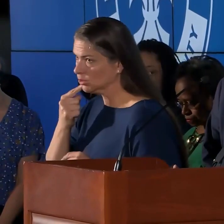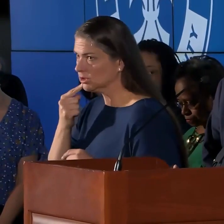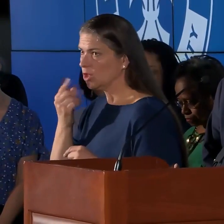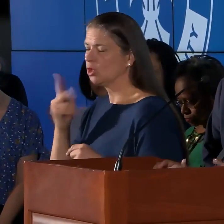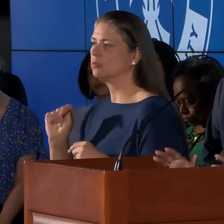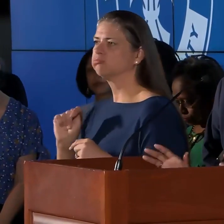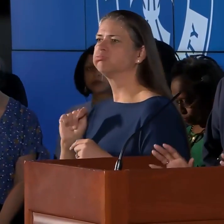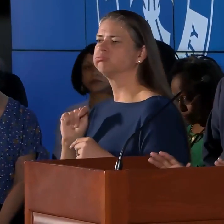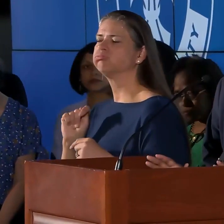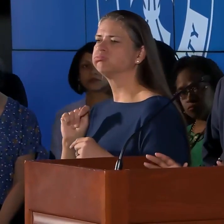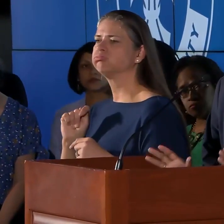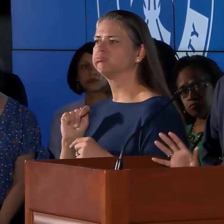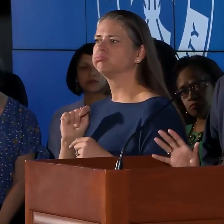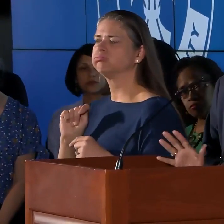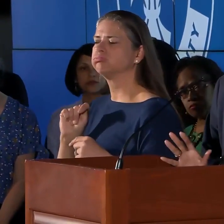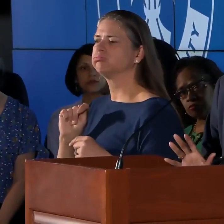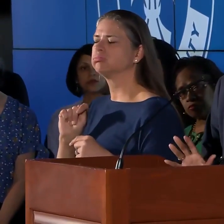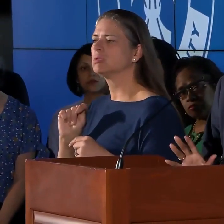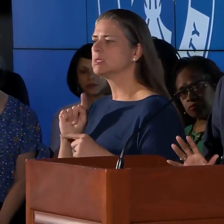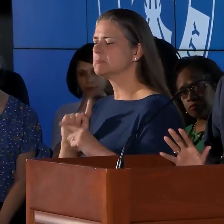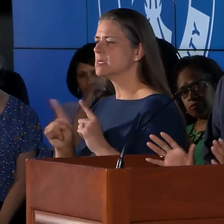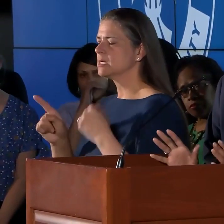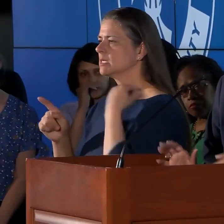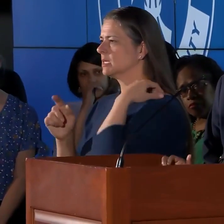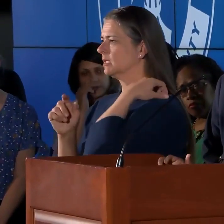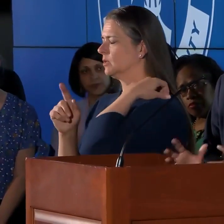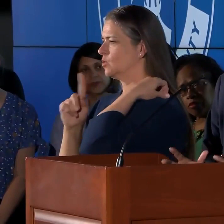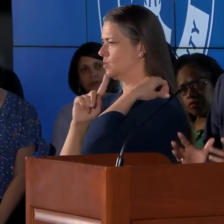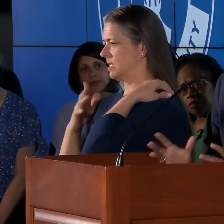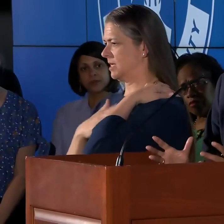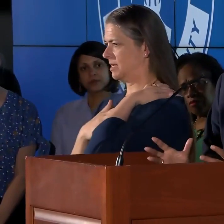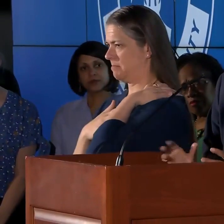But it's also too, it, it rubs me and it just rocks my world to have anybody